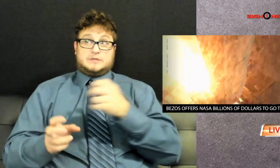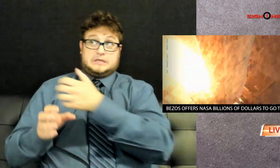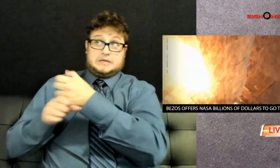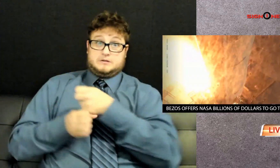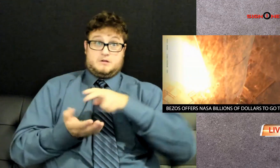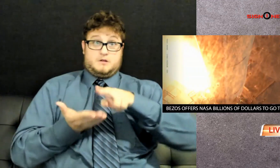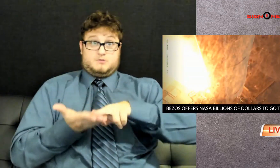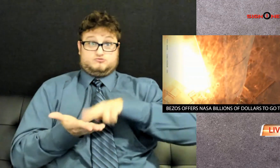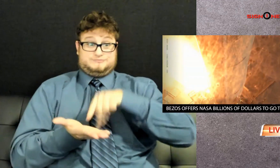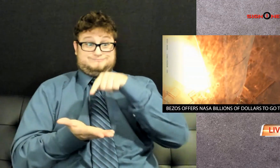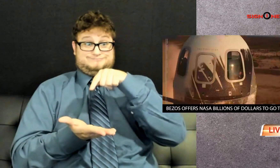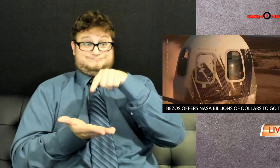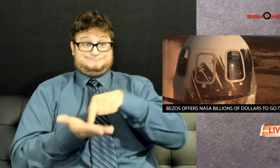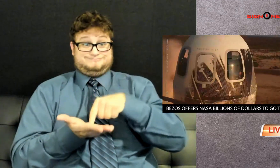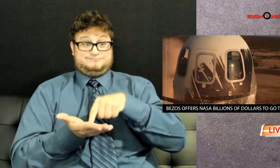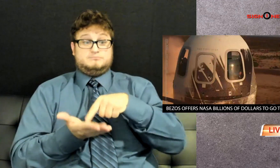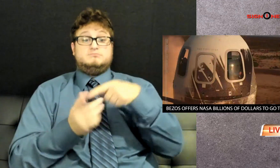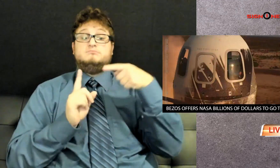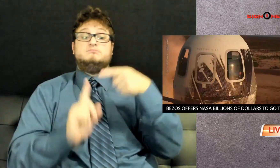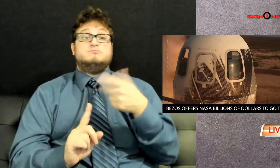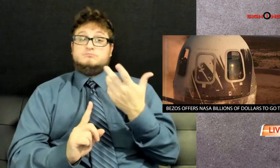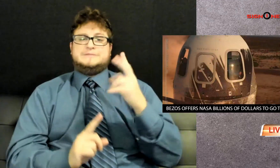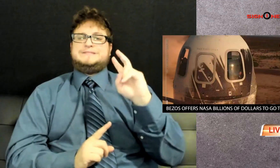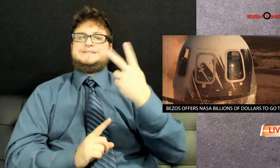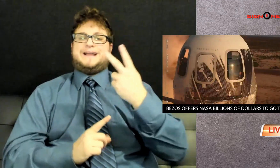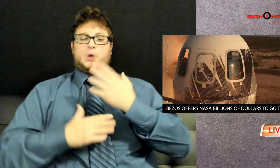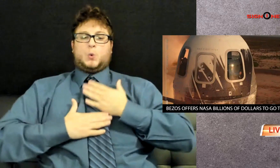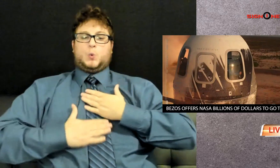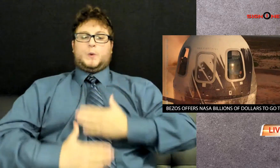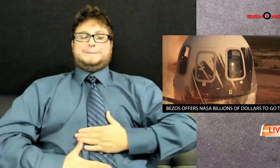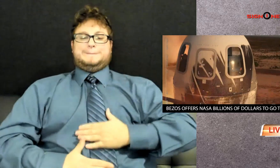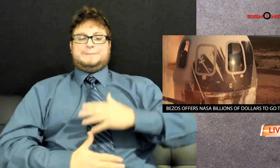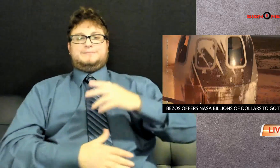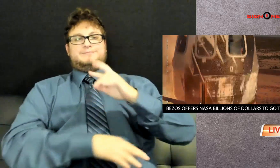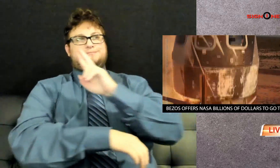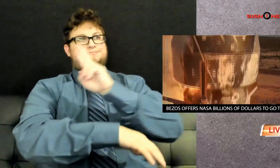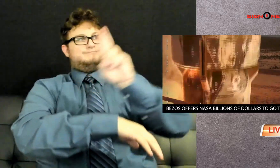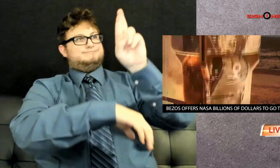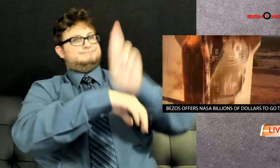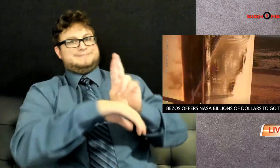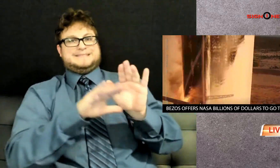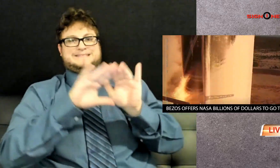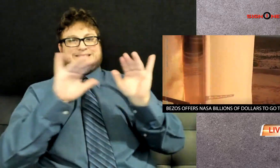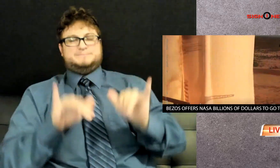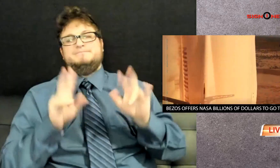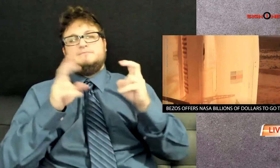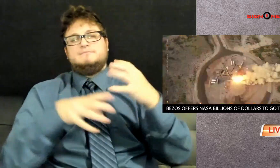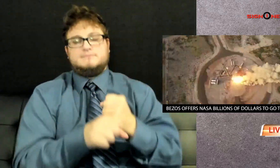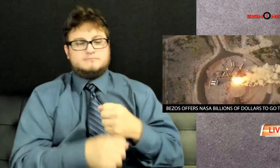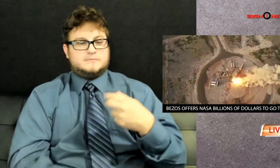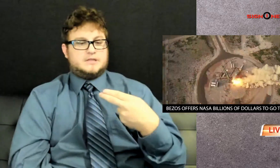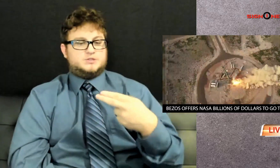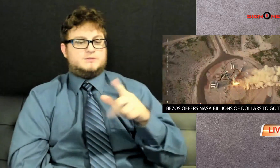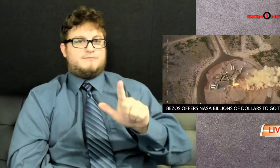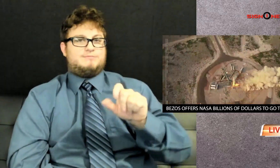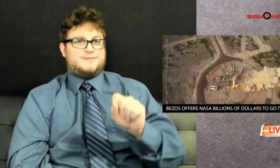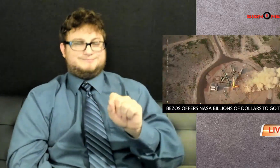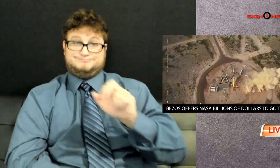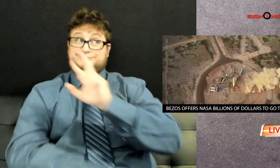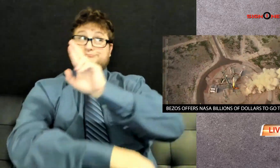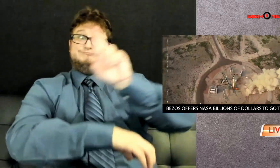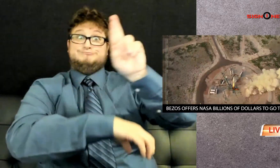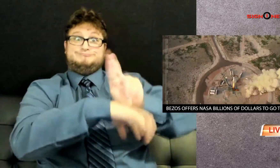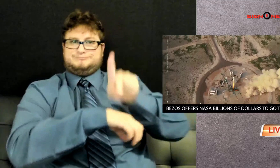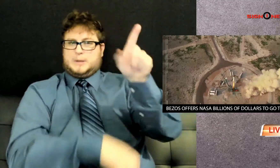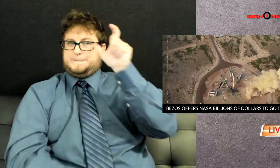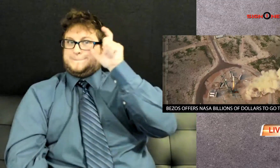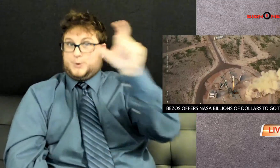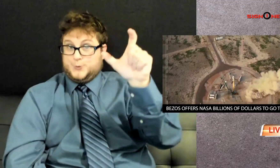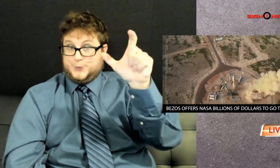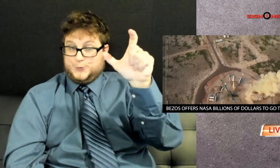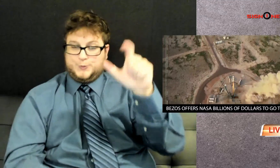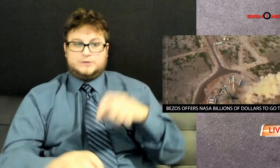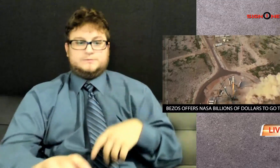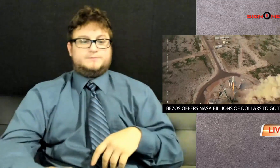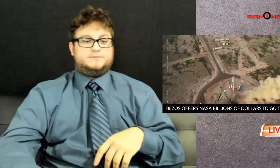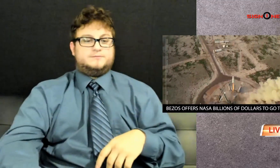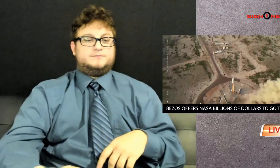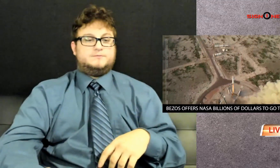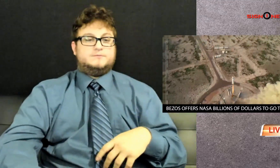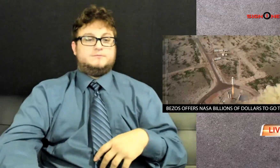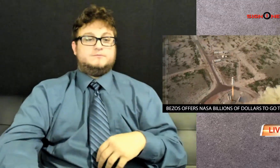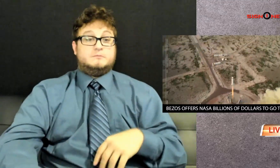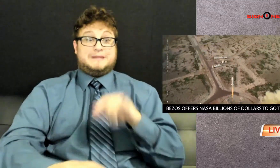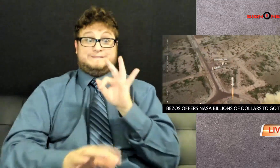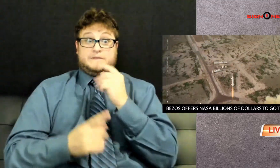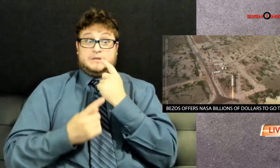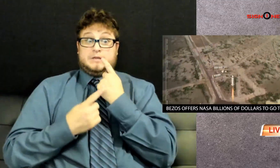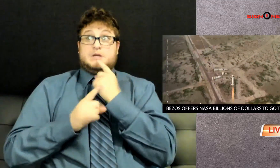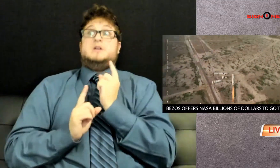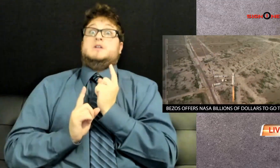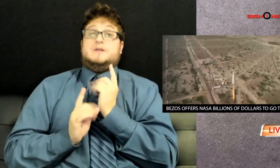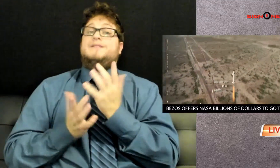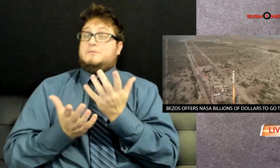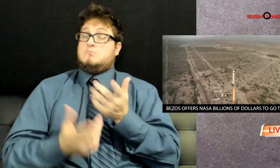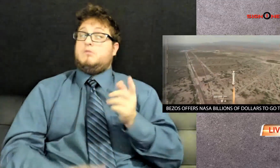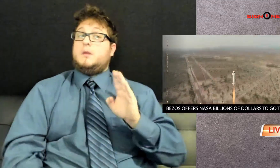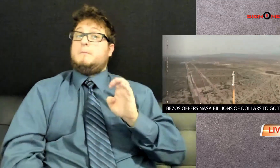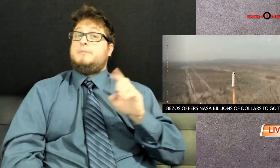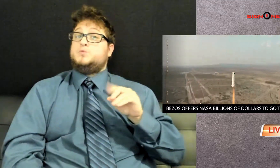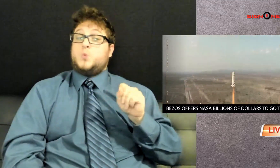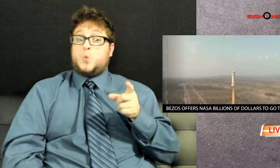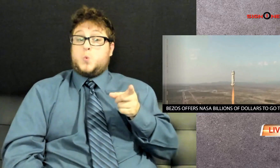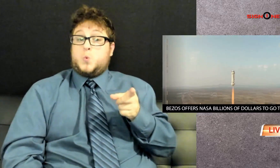a contract for a second human landing system or HLS on the moon